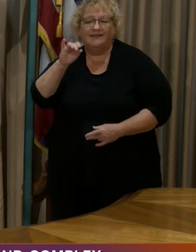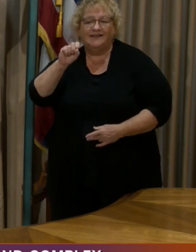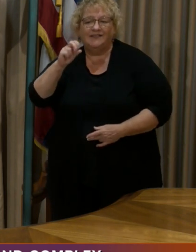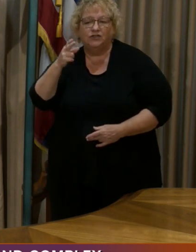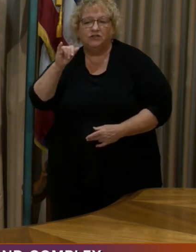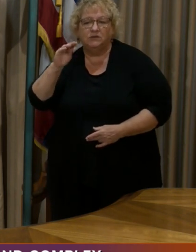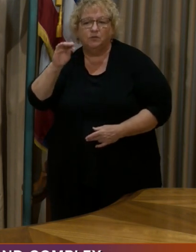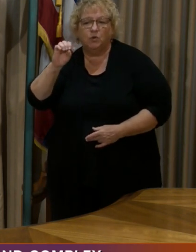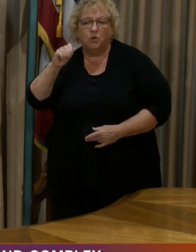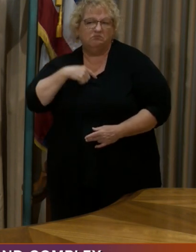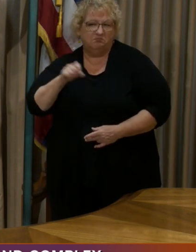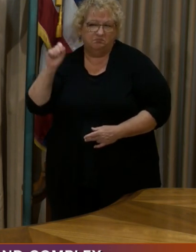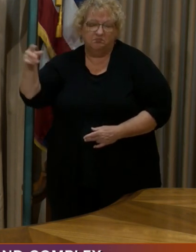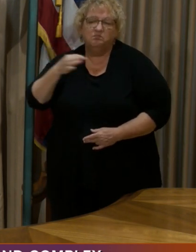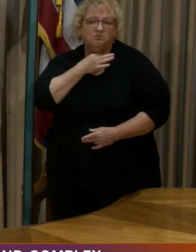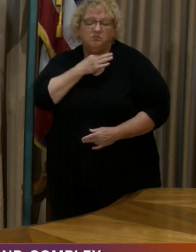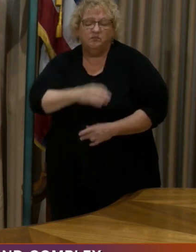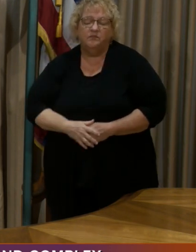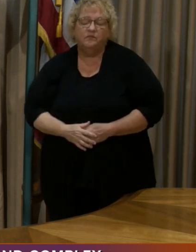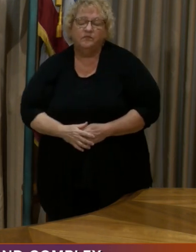JEN YES, JOEY. THIS QUESTION IS FOR SUPERINTENDENT.